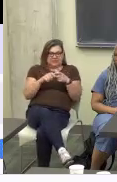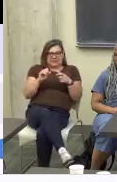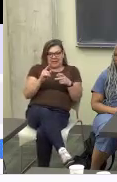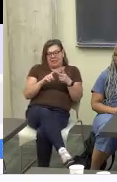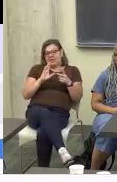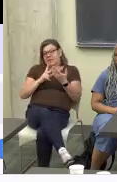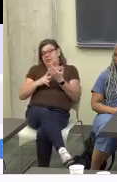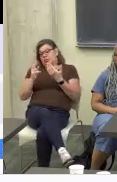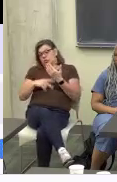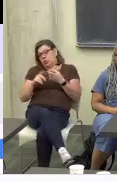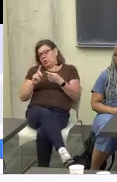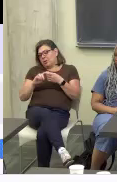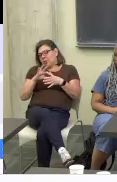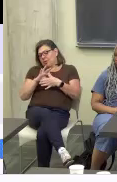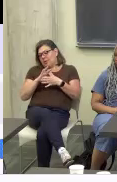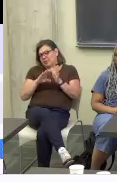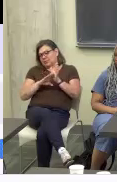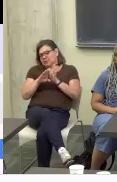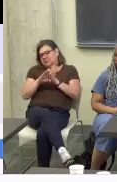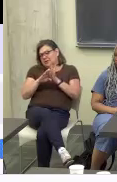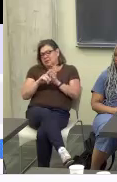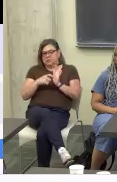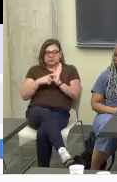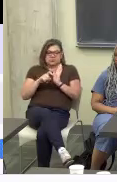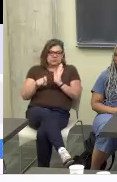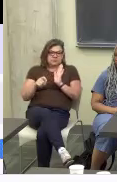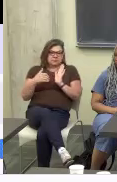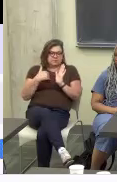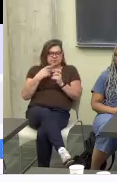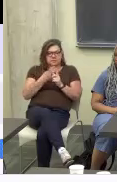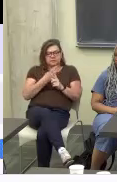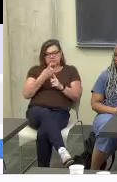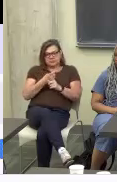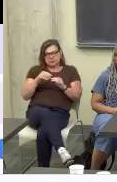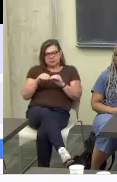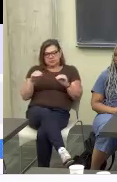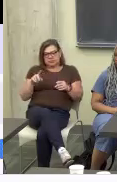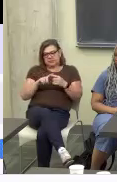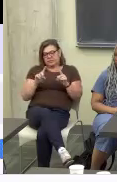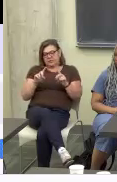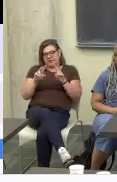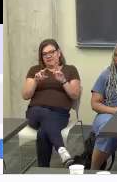the content developers or whoever it is needs to have the appropriate level of accessibility skills